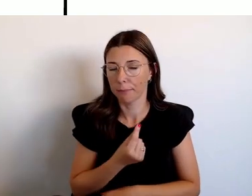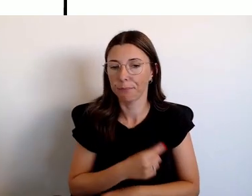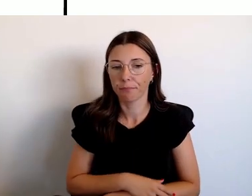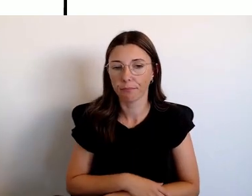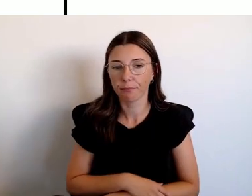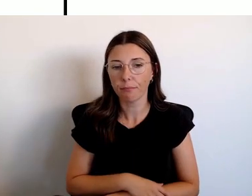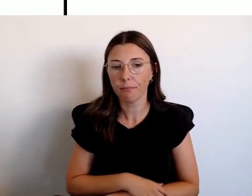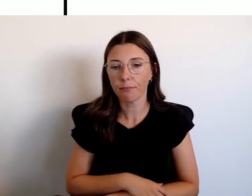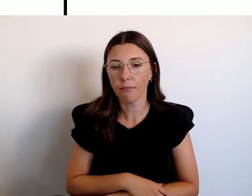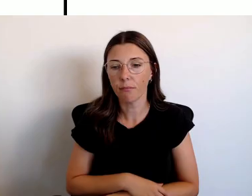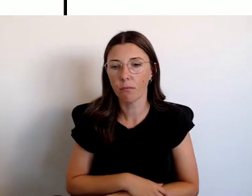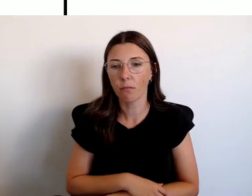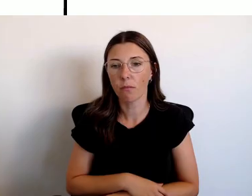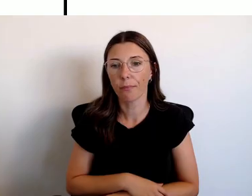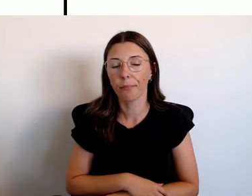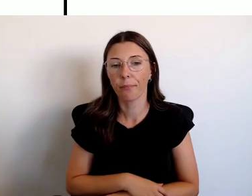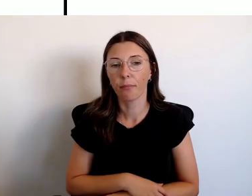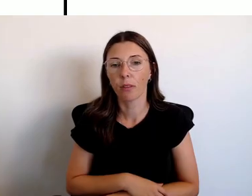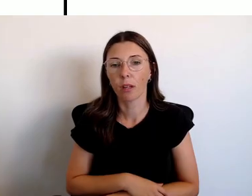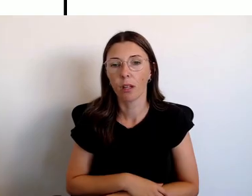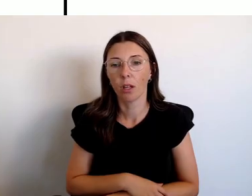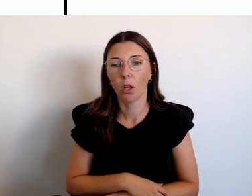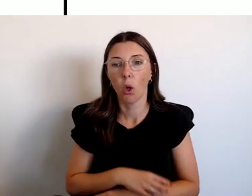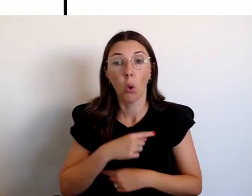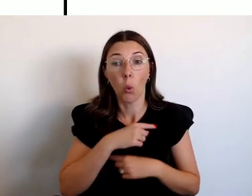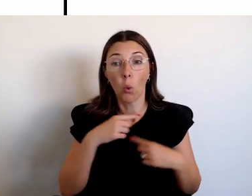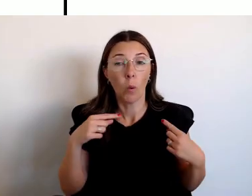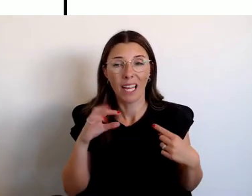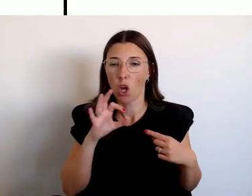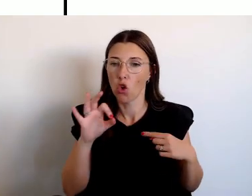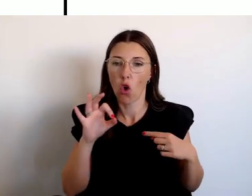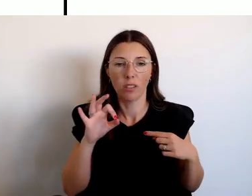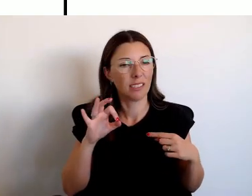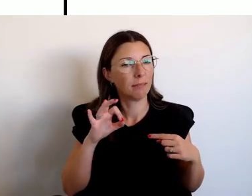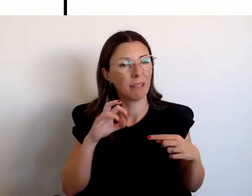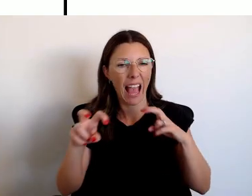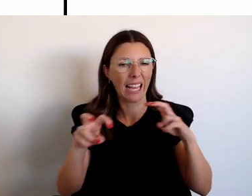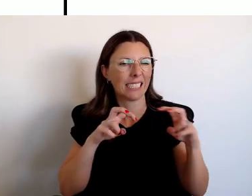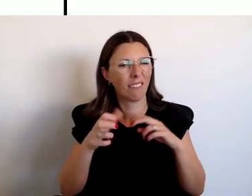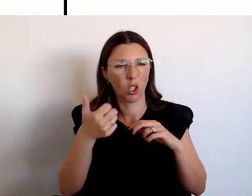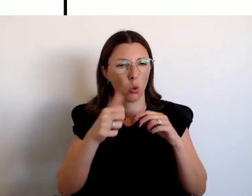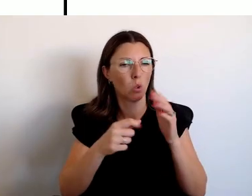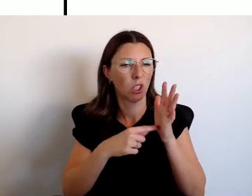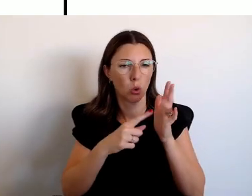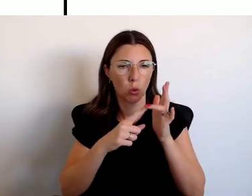So as a result, I would suggest that at this stage we're not actively using some of these tools, such as VAGO